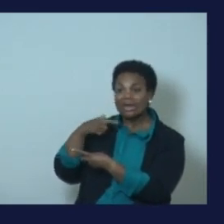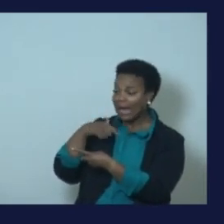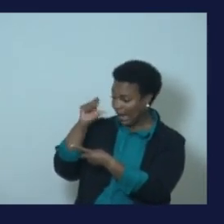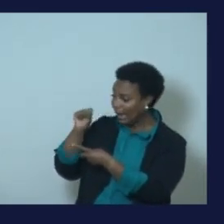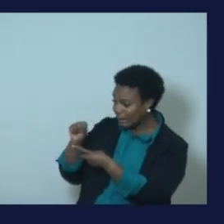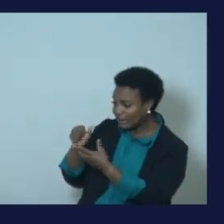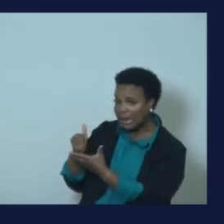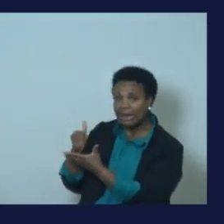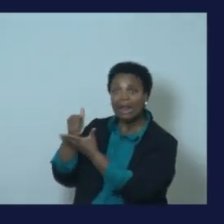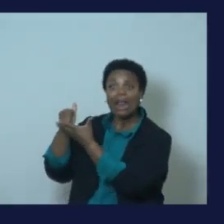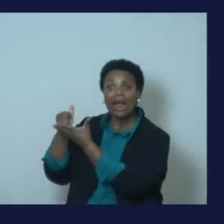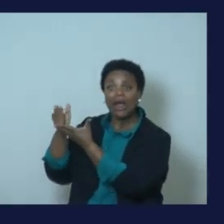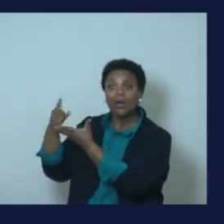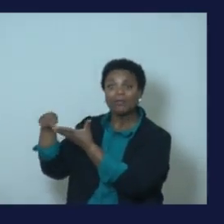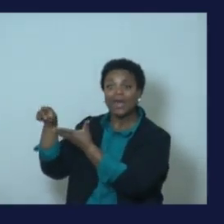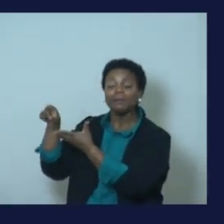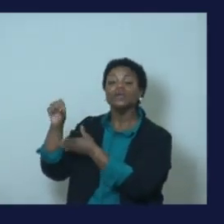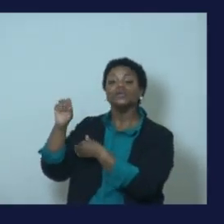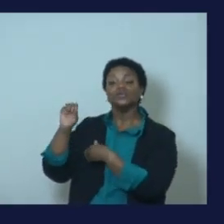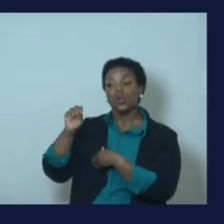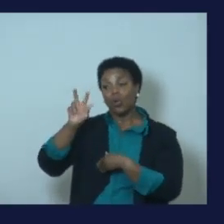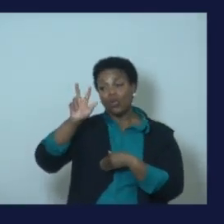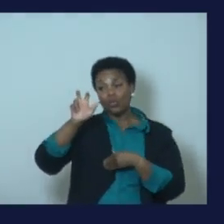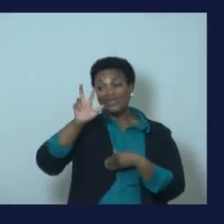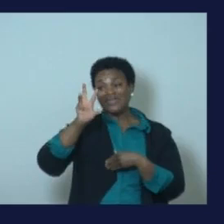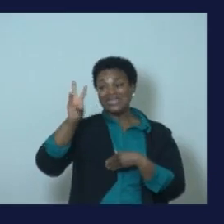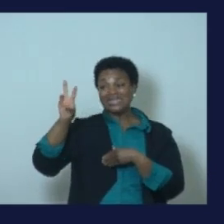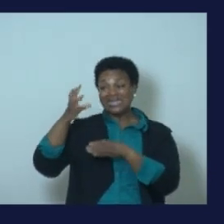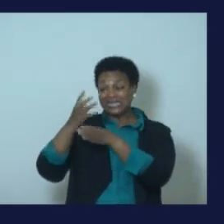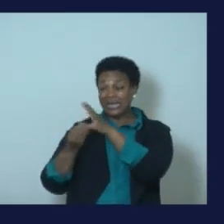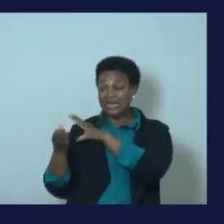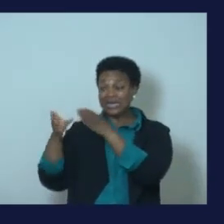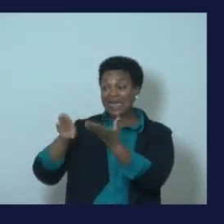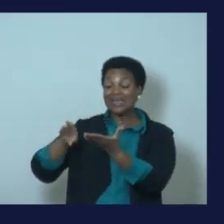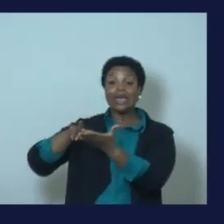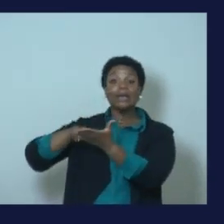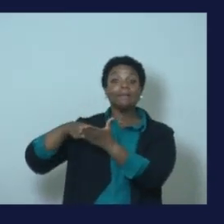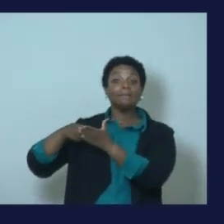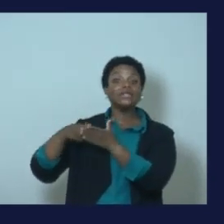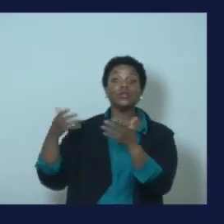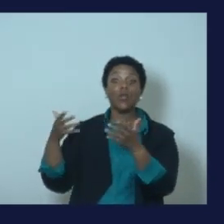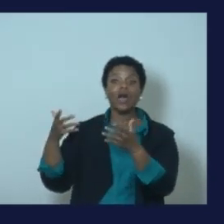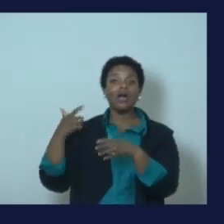FACTORS ARE I CAN BE HELPFUL TO CAREGIVERS IN THAT ENVIRONMENT.